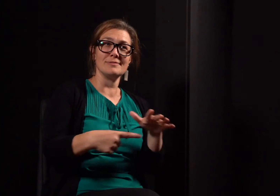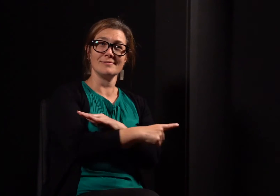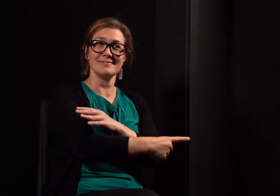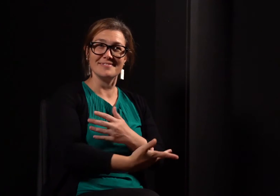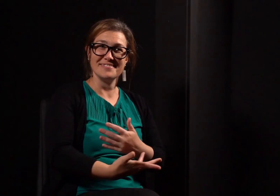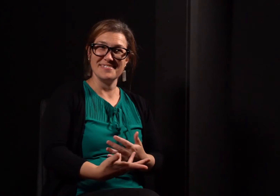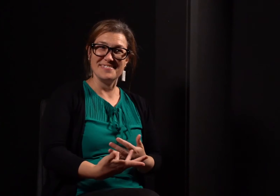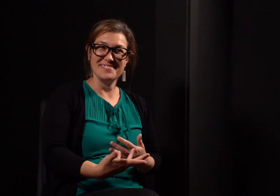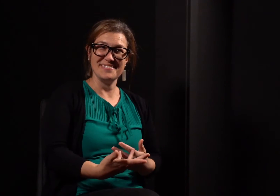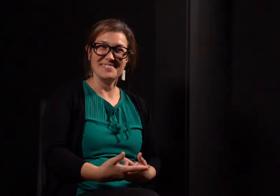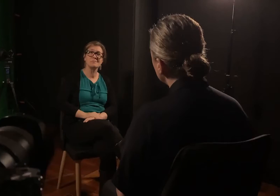Yeah, you can't ghost them.